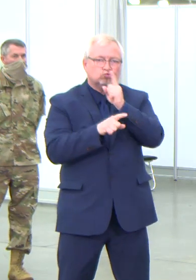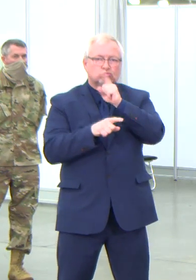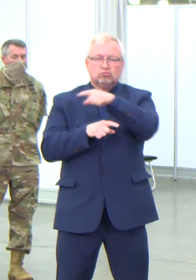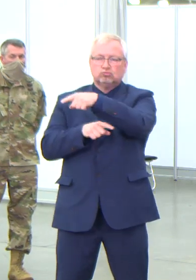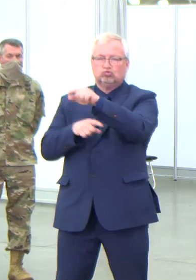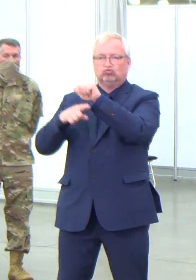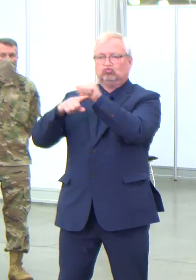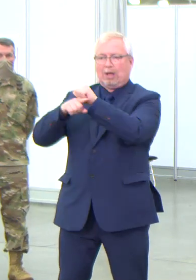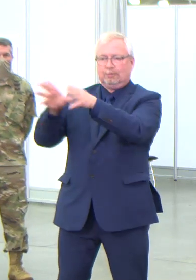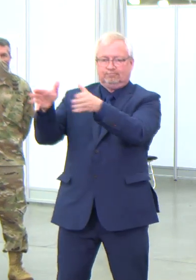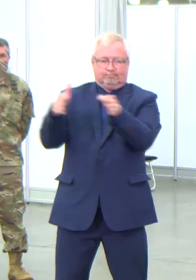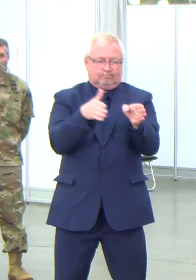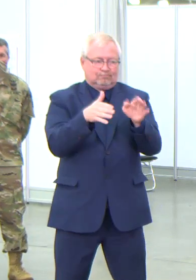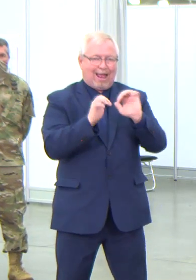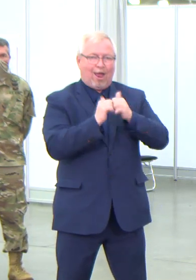care during that surge